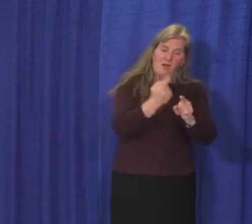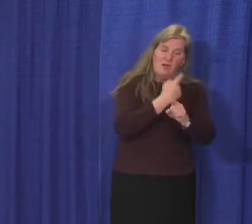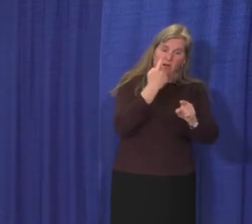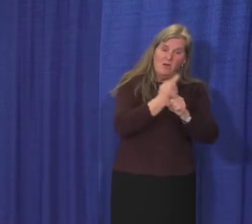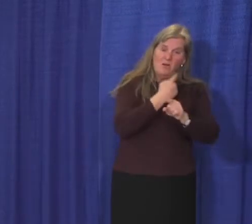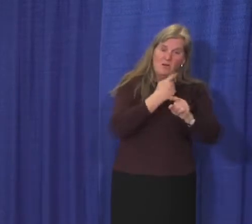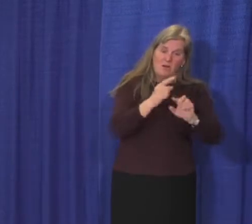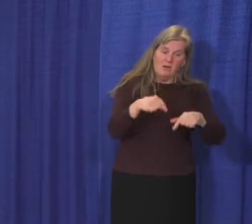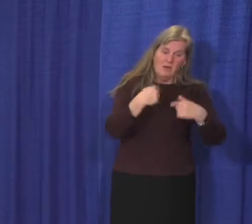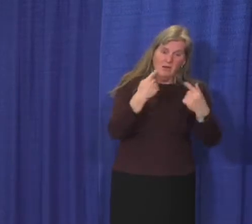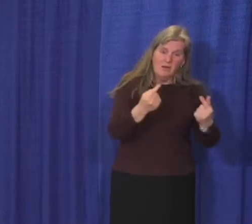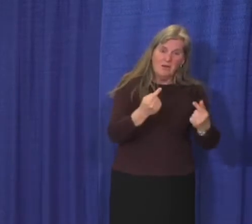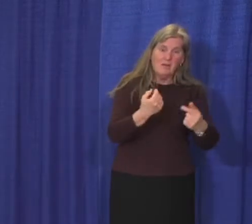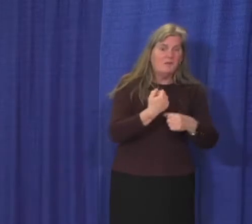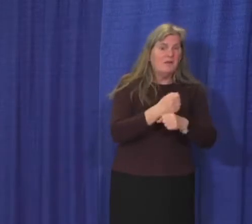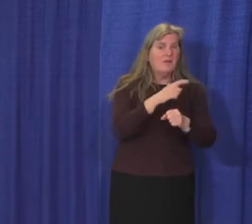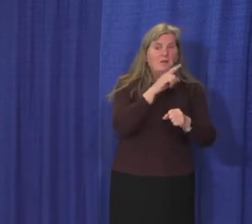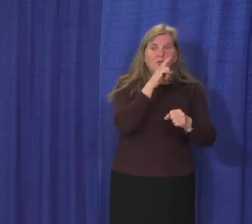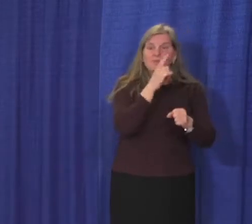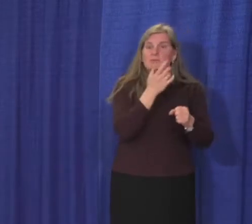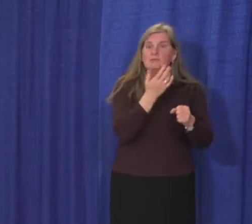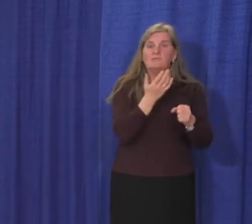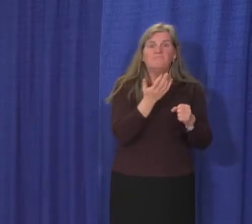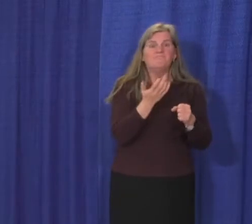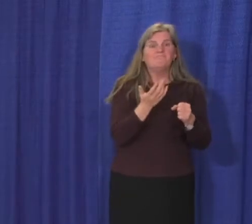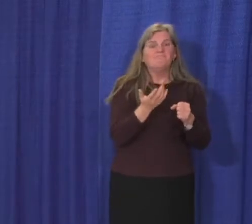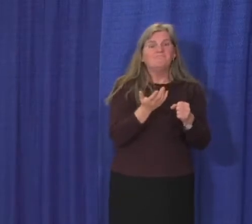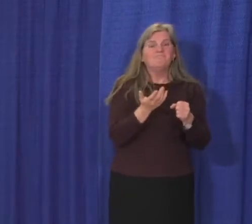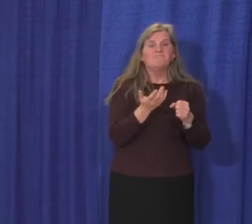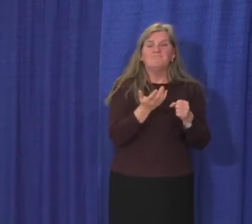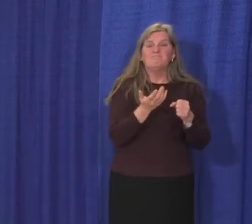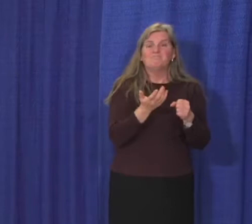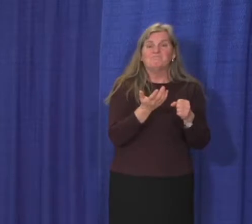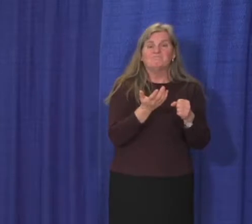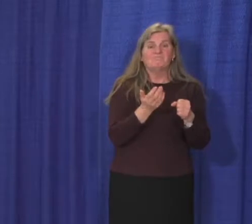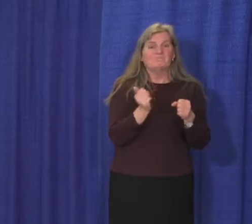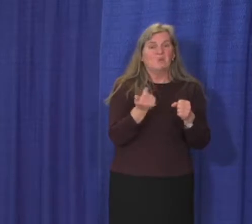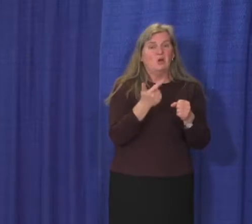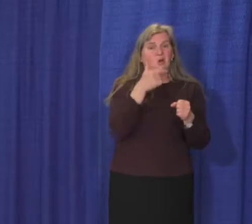make sure the ability for all